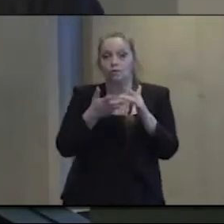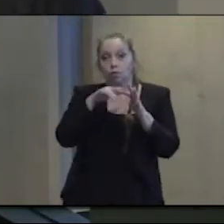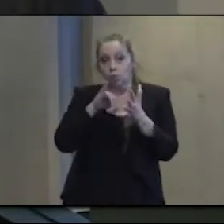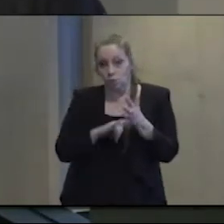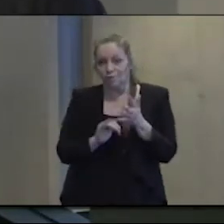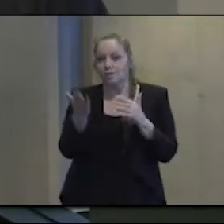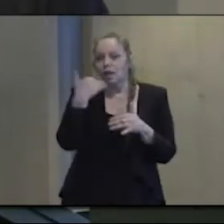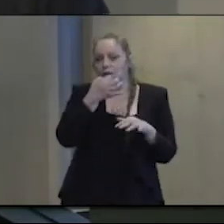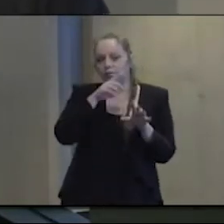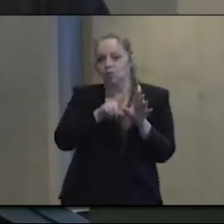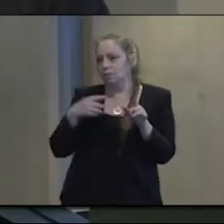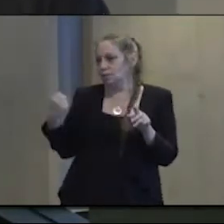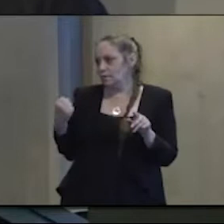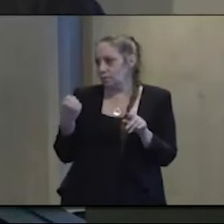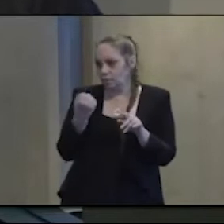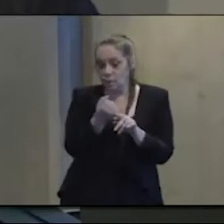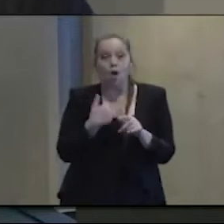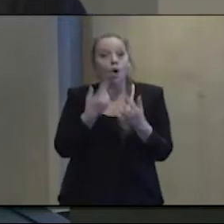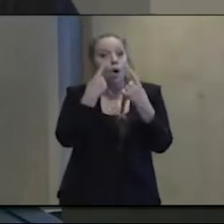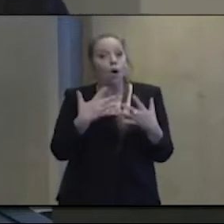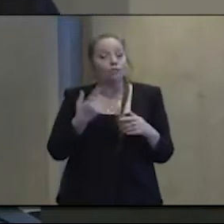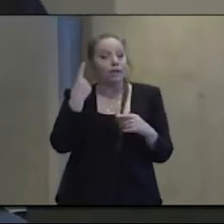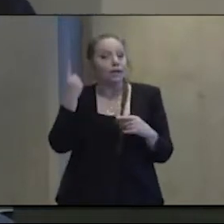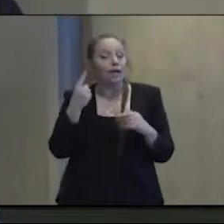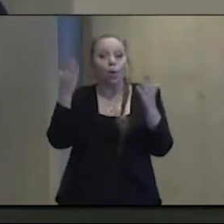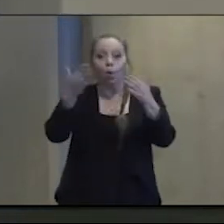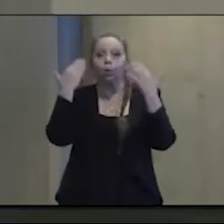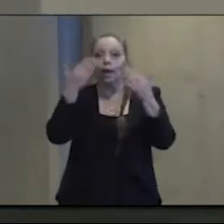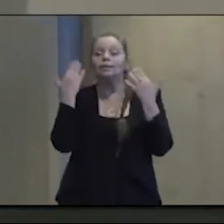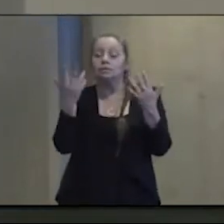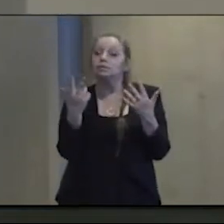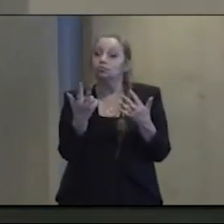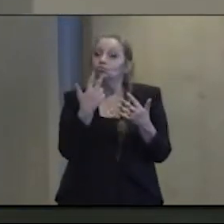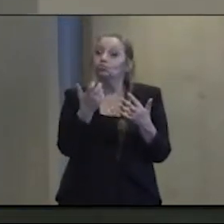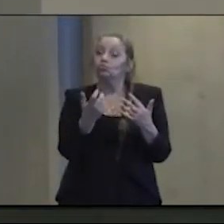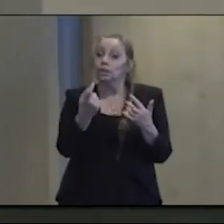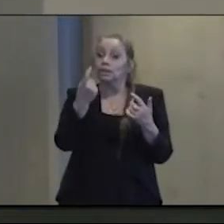few years, and often we hear that wind power for example, is considered a sustainable renewable